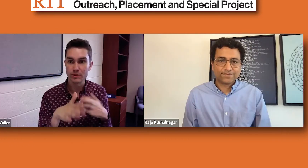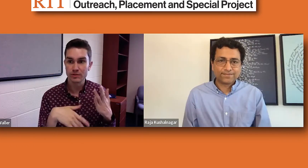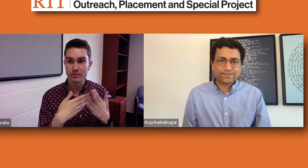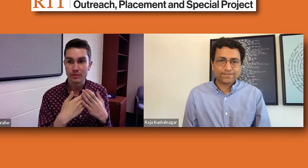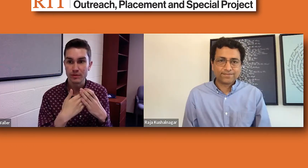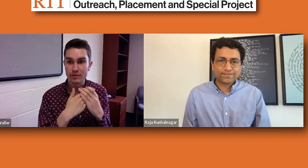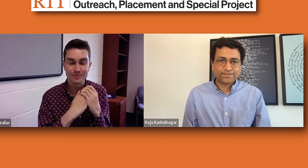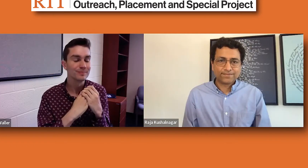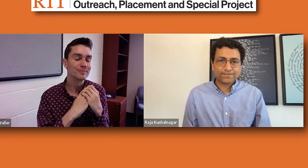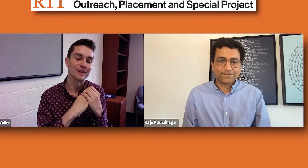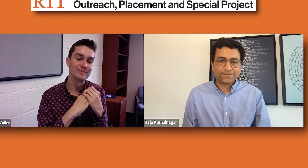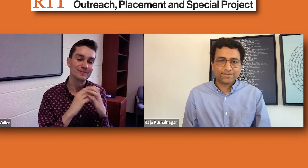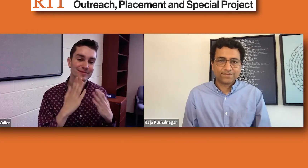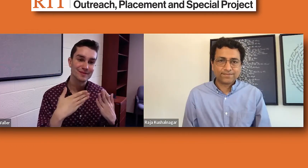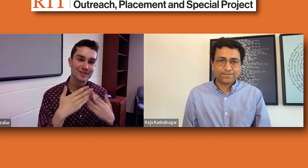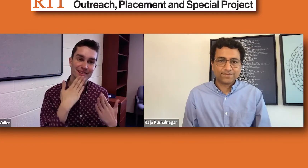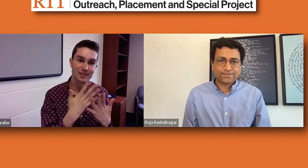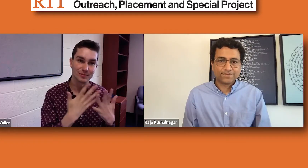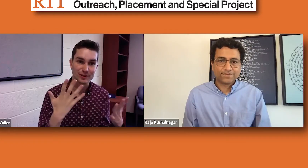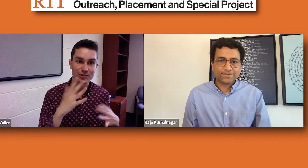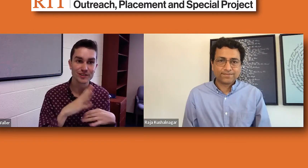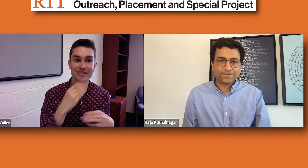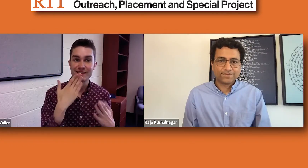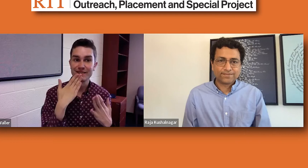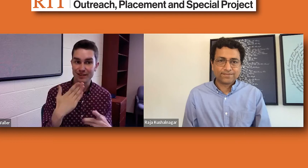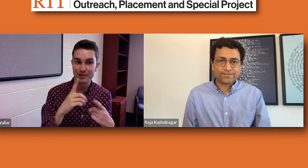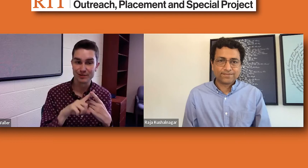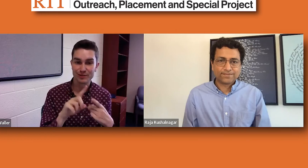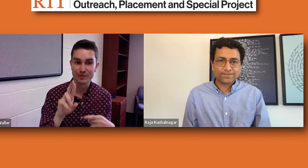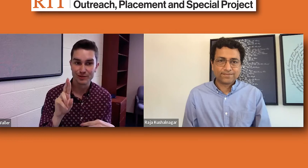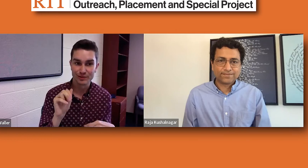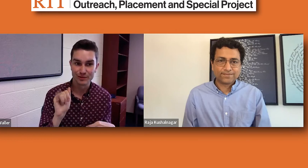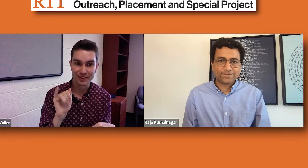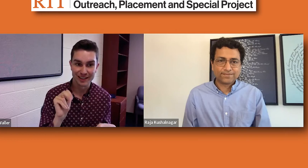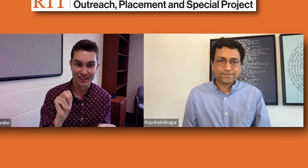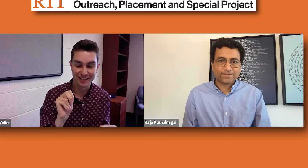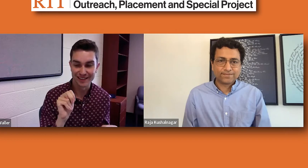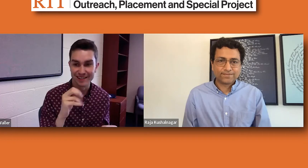up, I also wanted to thank Reine.